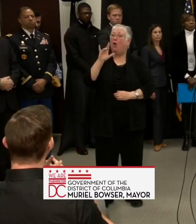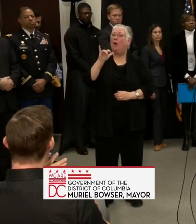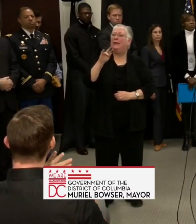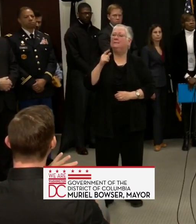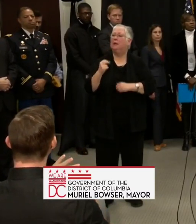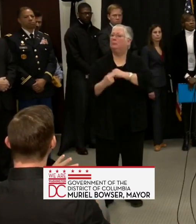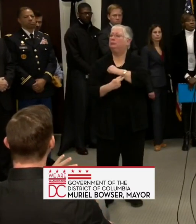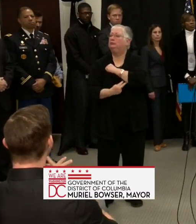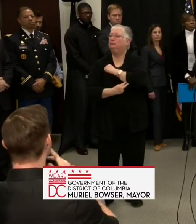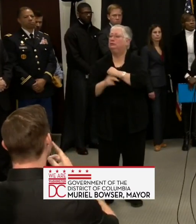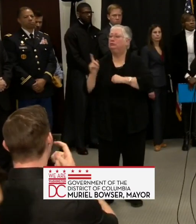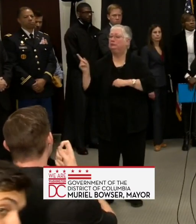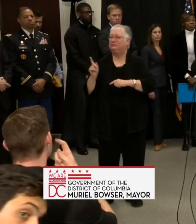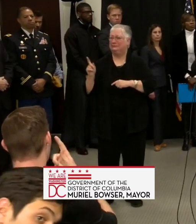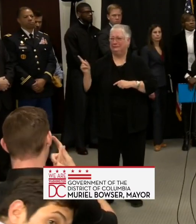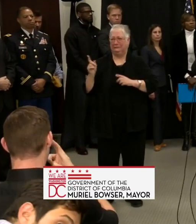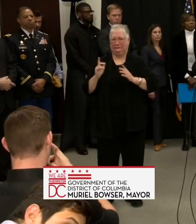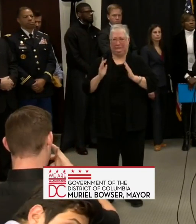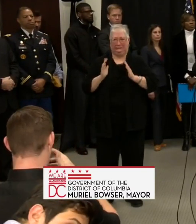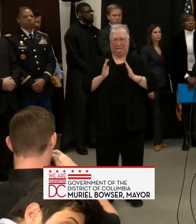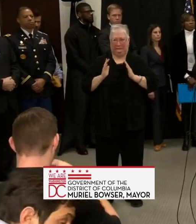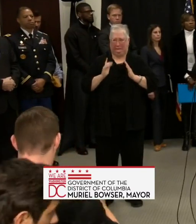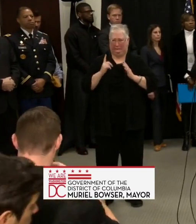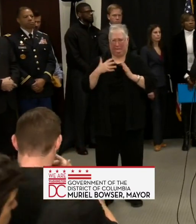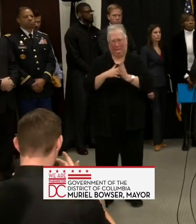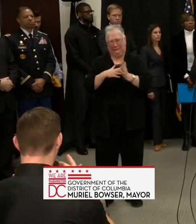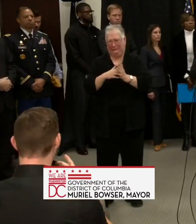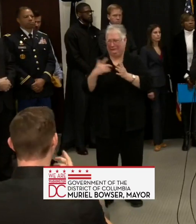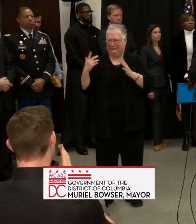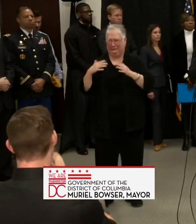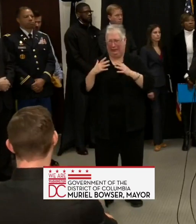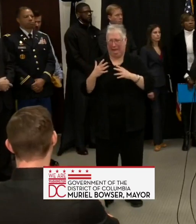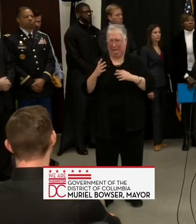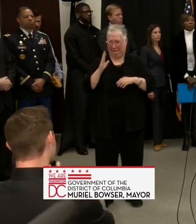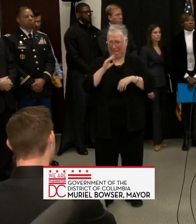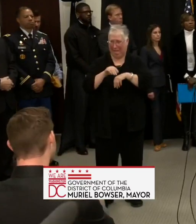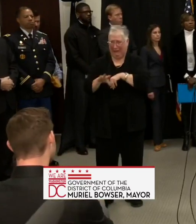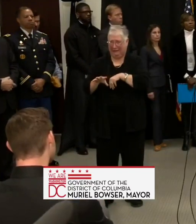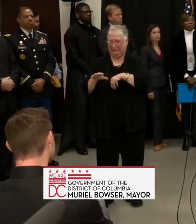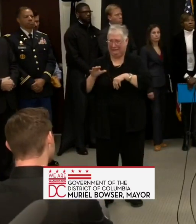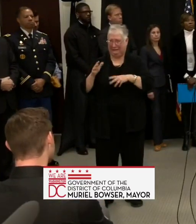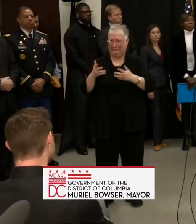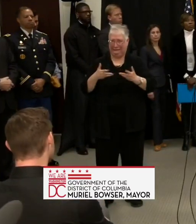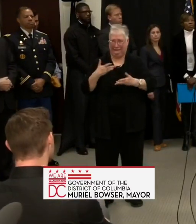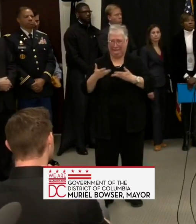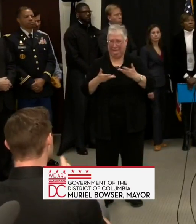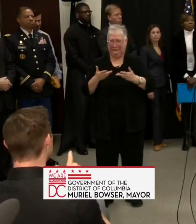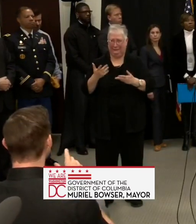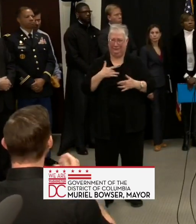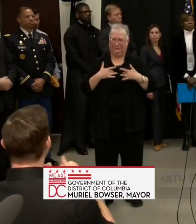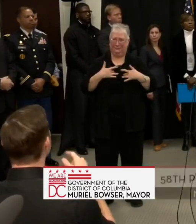OF THE CITY? >> MAYOR: DOES ANYBODY HAVE ANYTHING TO SAY ABOUT THE ARLINGTON MEMORIAL BRIDGE?